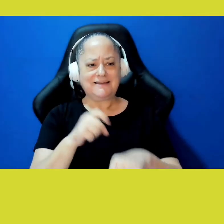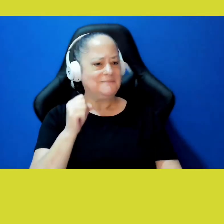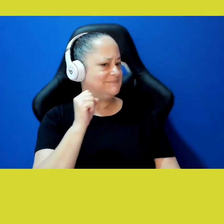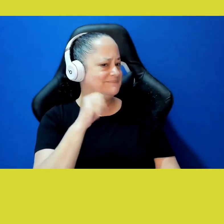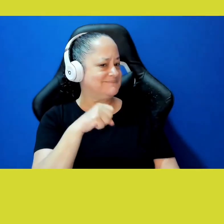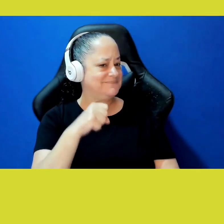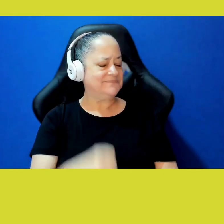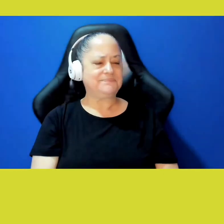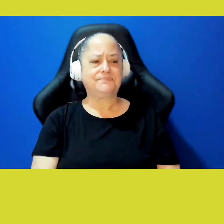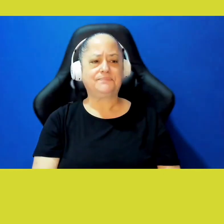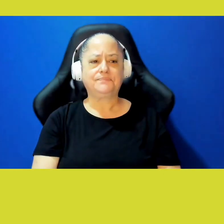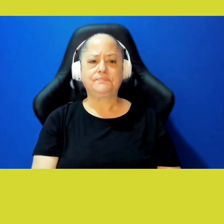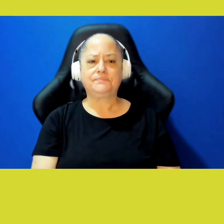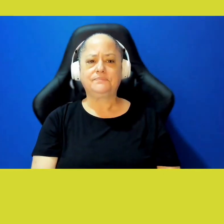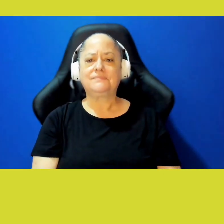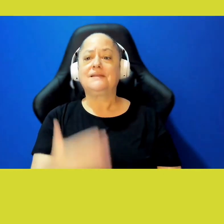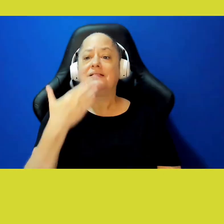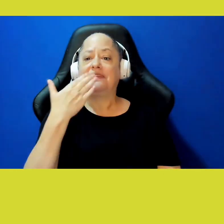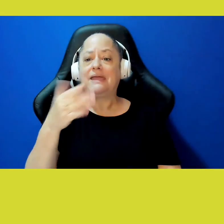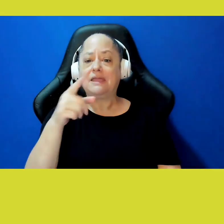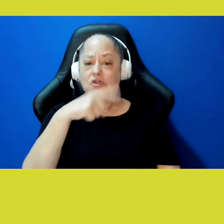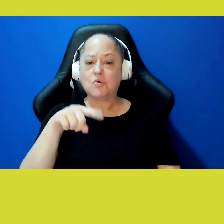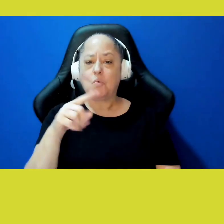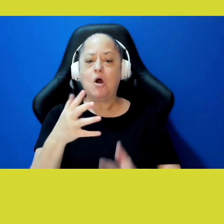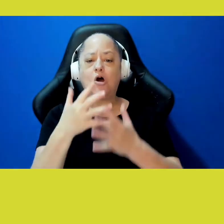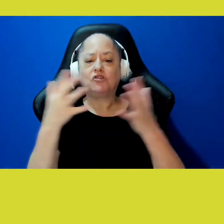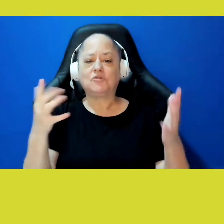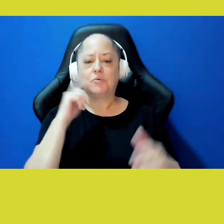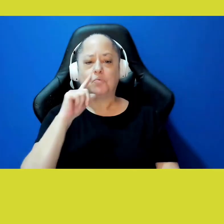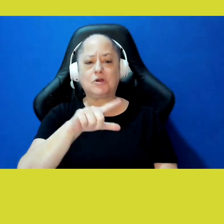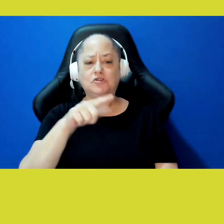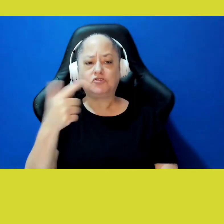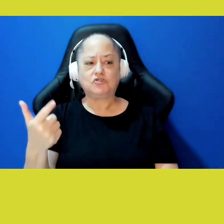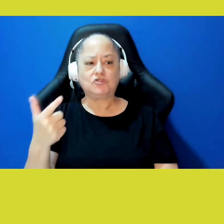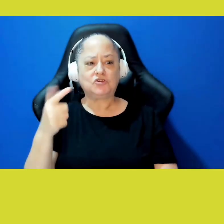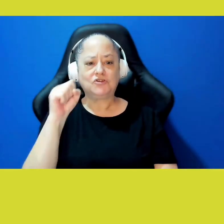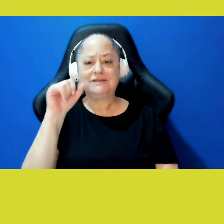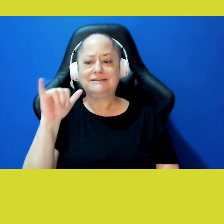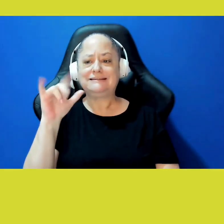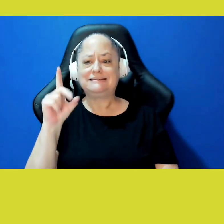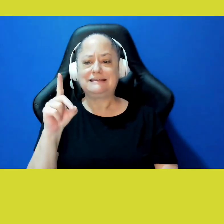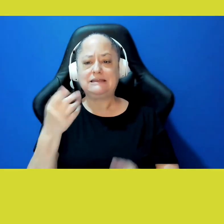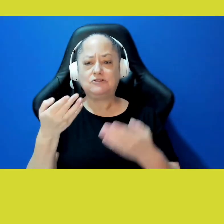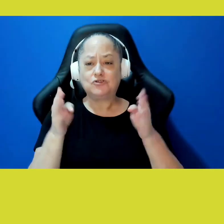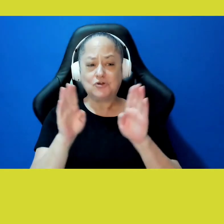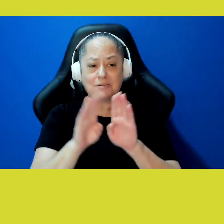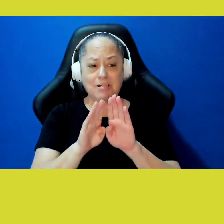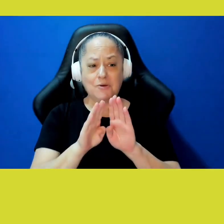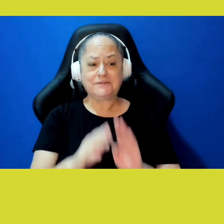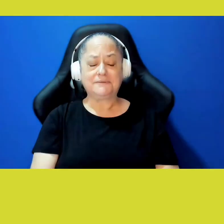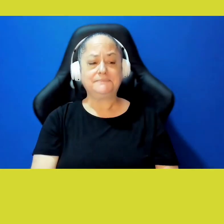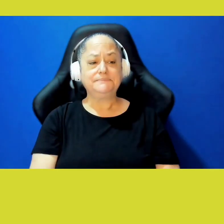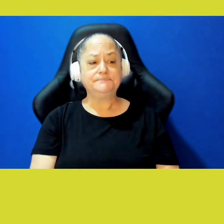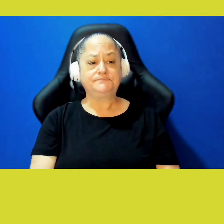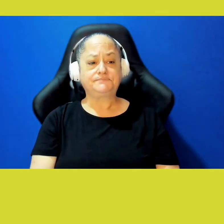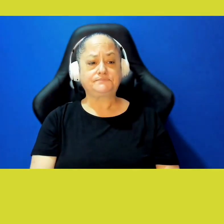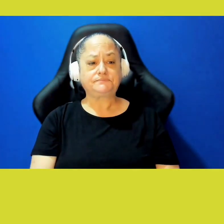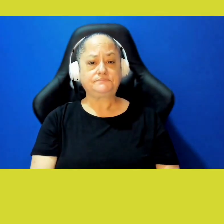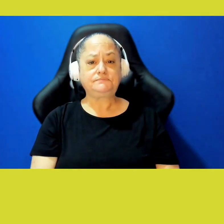Well, thank you all so much. I'm going to turn it back over to Syd to close out, I think. Thank you for having us.